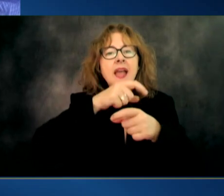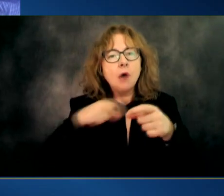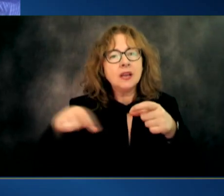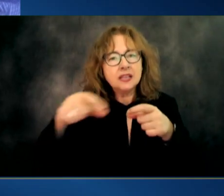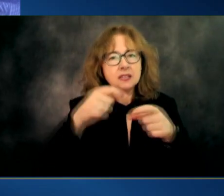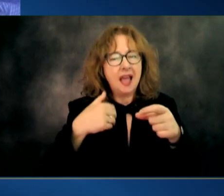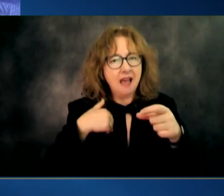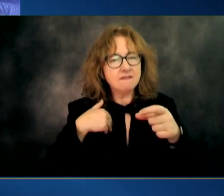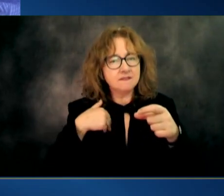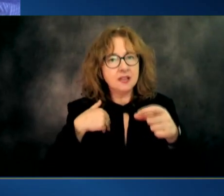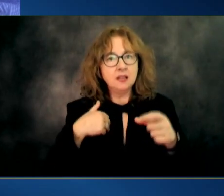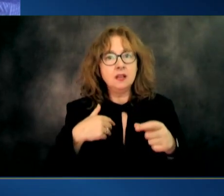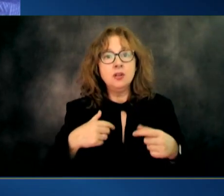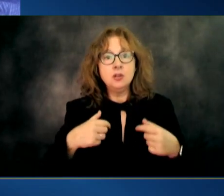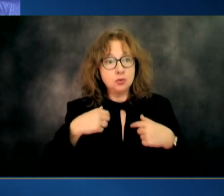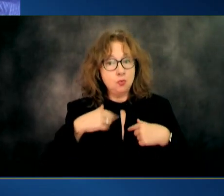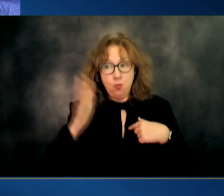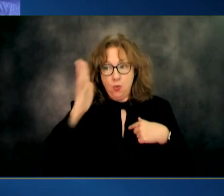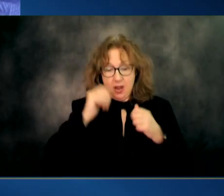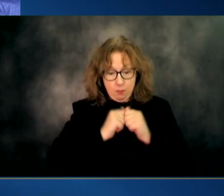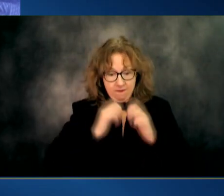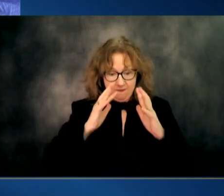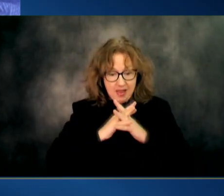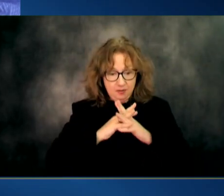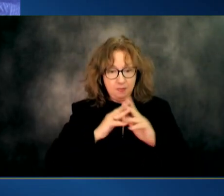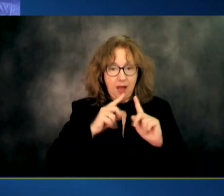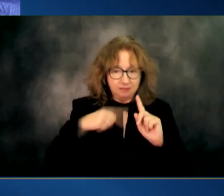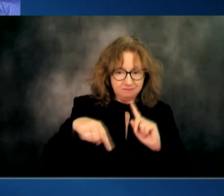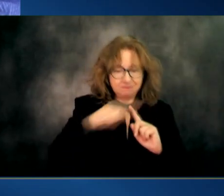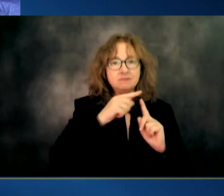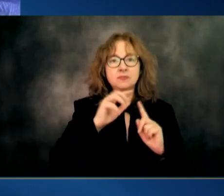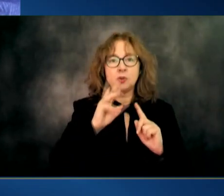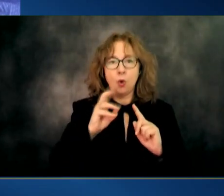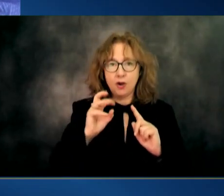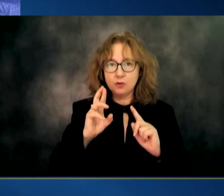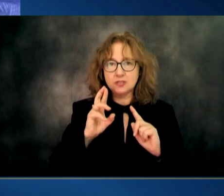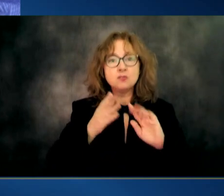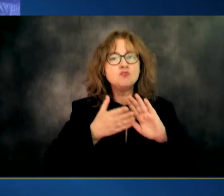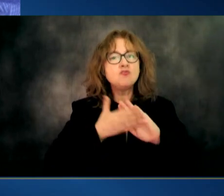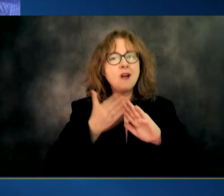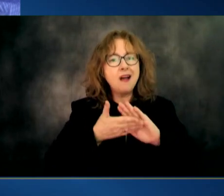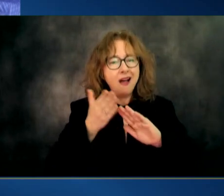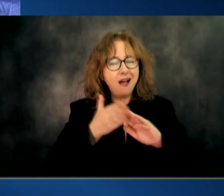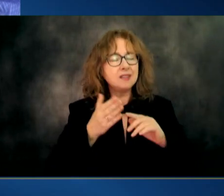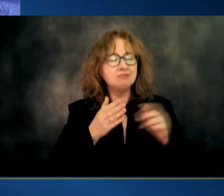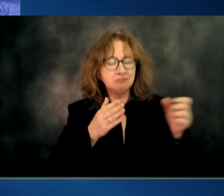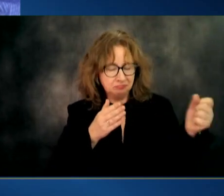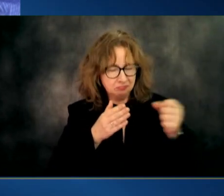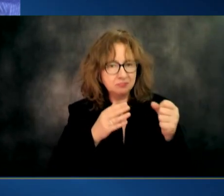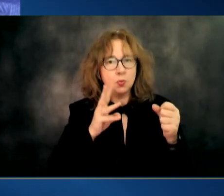was founded by warriors, partially ran by warriors, and we are there for the warriors.